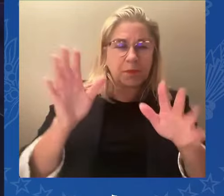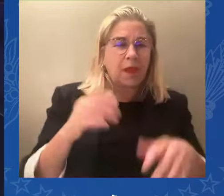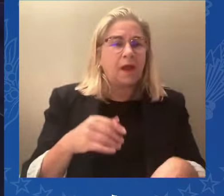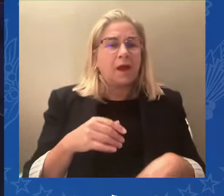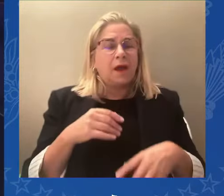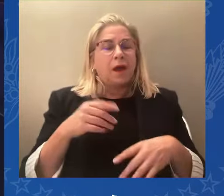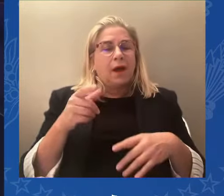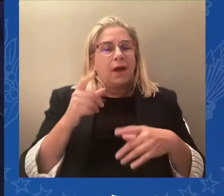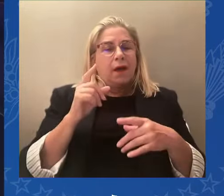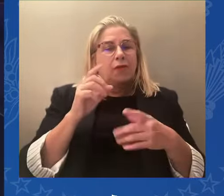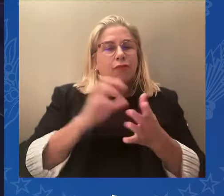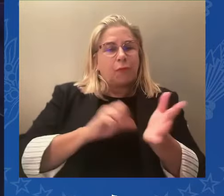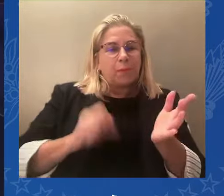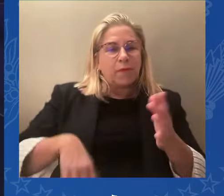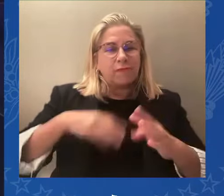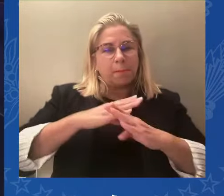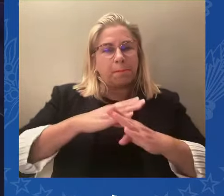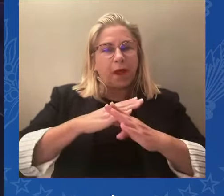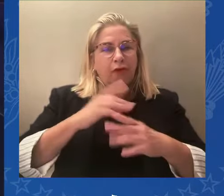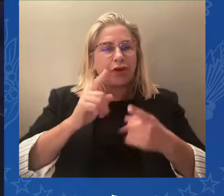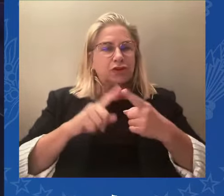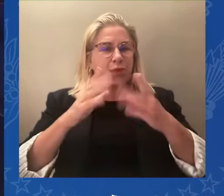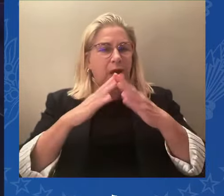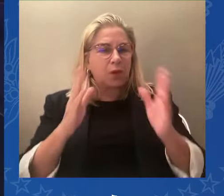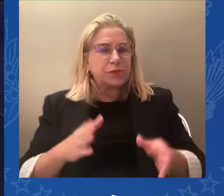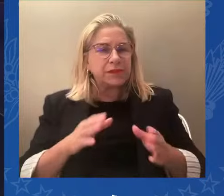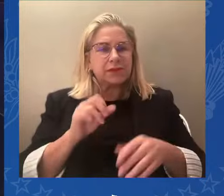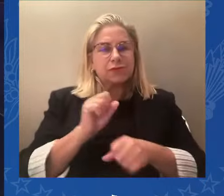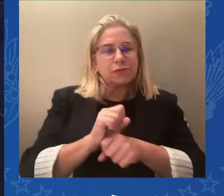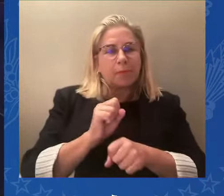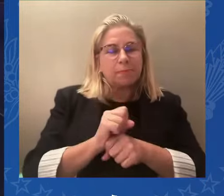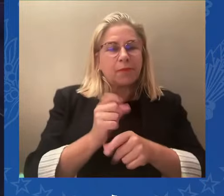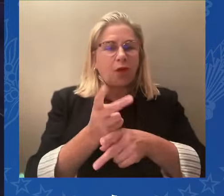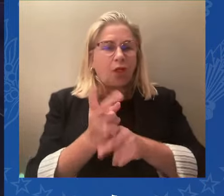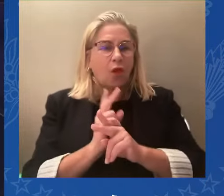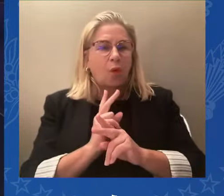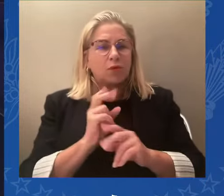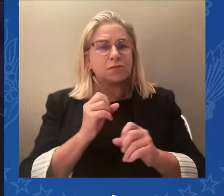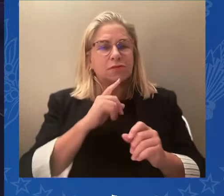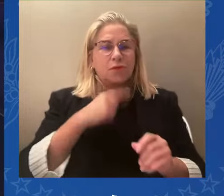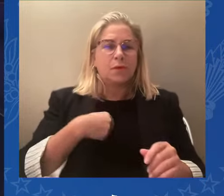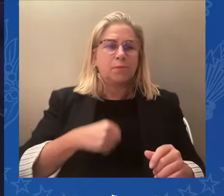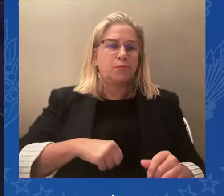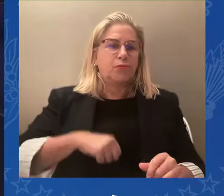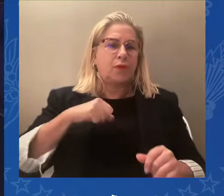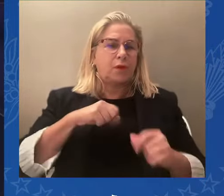And something I’m really proud of: Together, we put the first Black woman on the Supreme Court of the United States, as I promised I would.